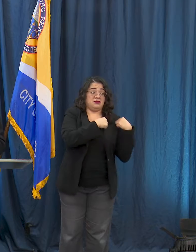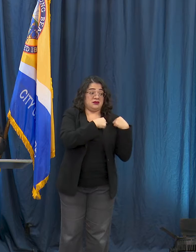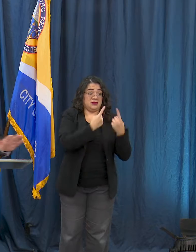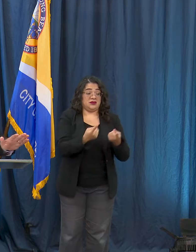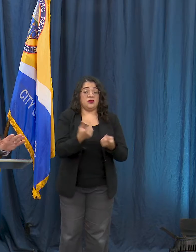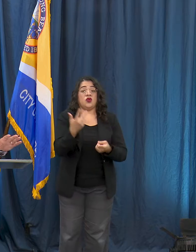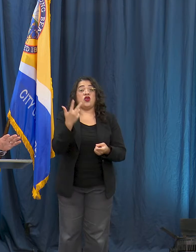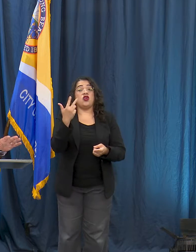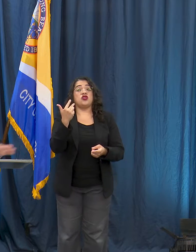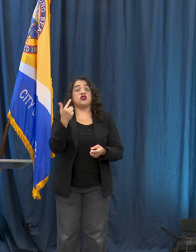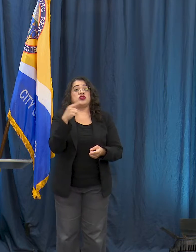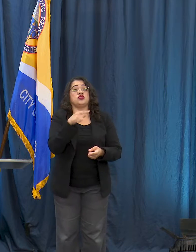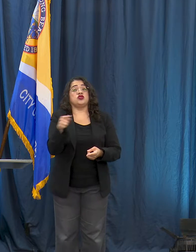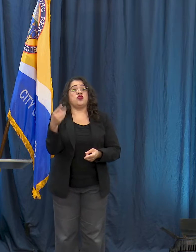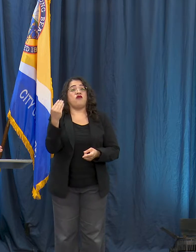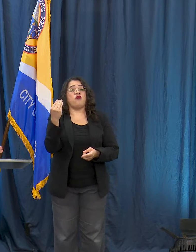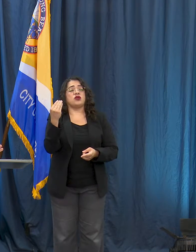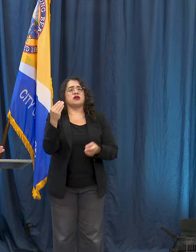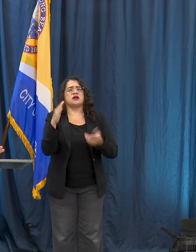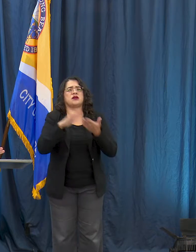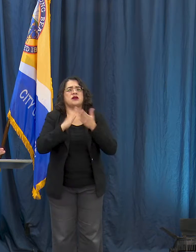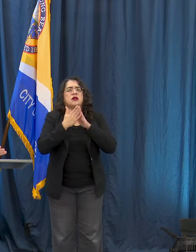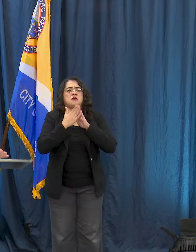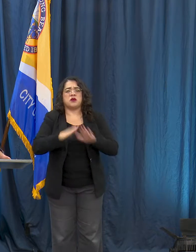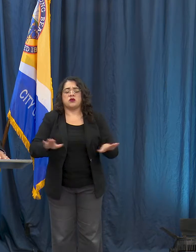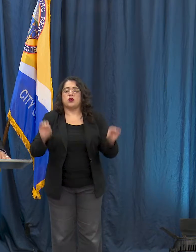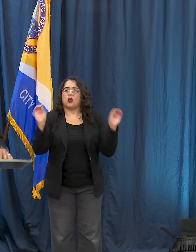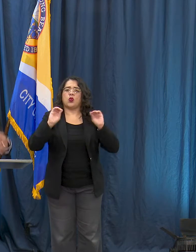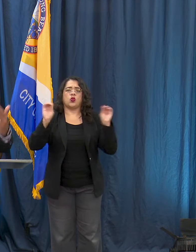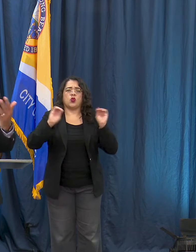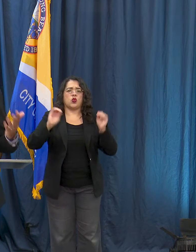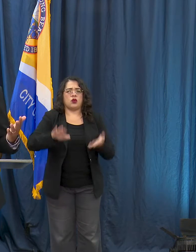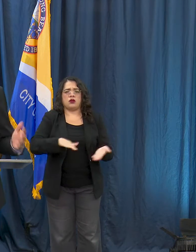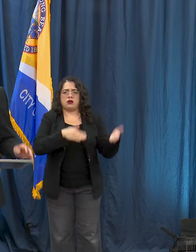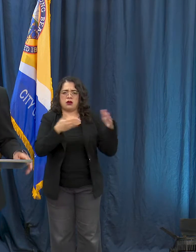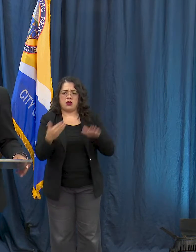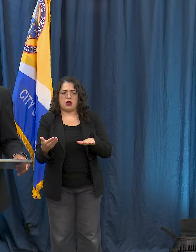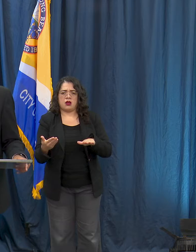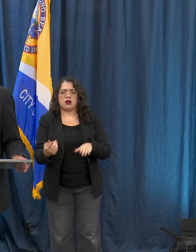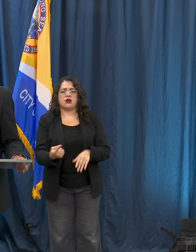all peaceful, no loss of life, and only one major structure fire that